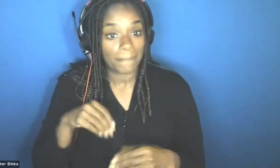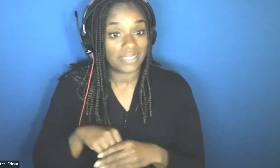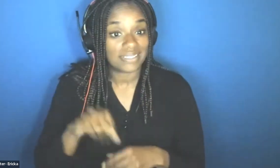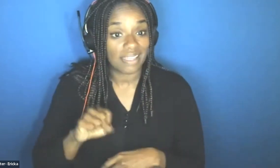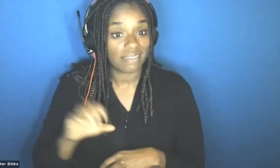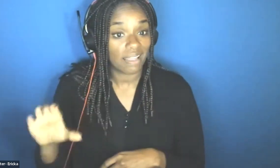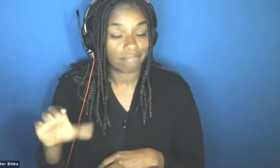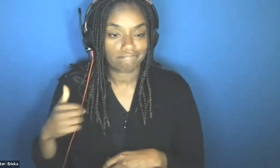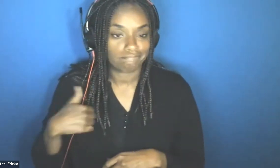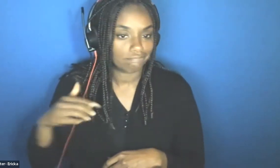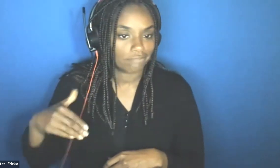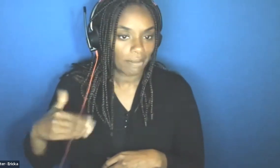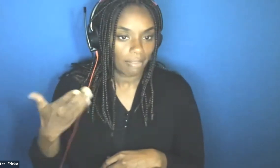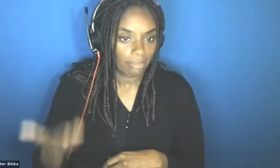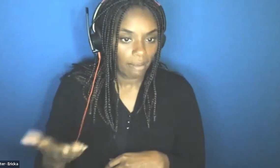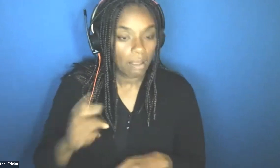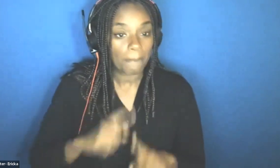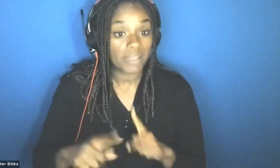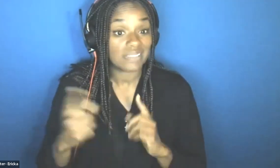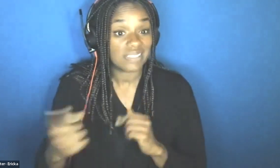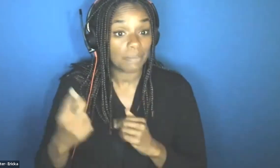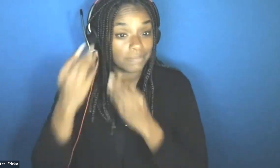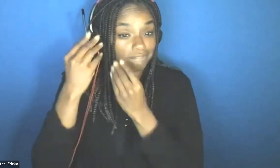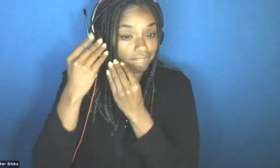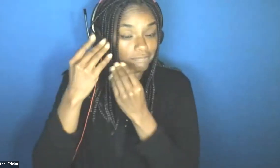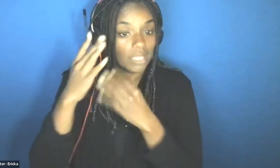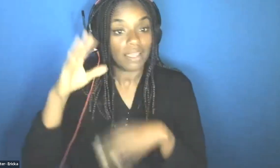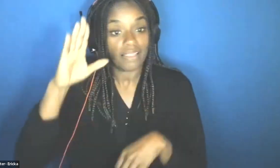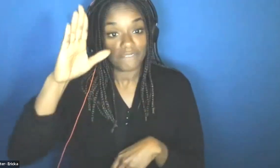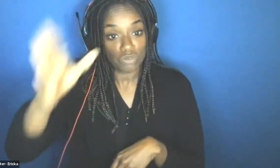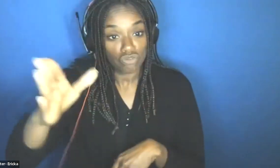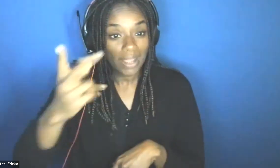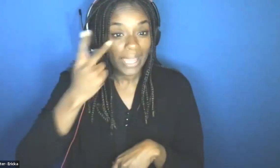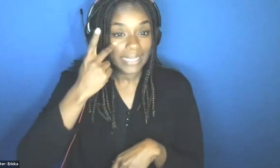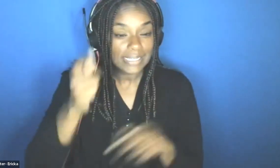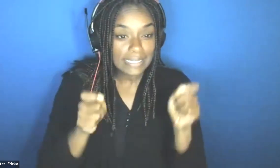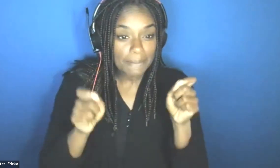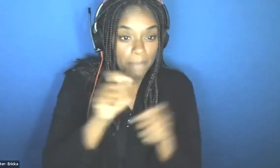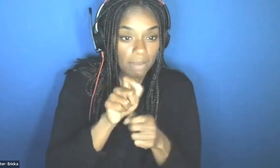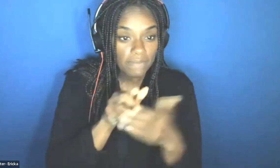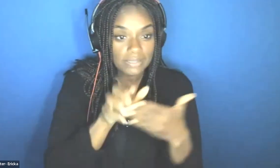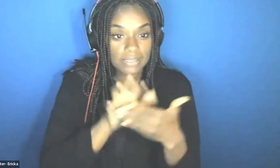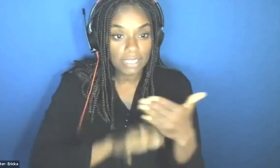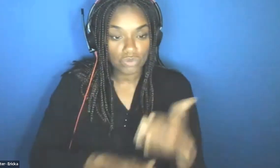I'm intrigued how cannabis accommodation policies would come into play with centres for independent living staff? I can see cannabis helping several of our staff.